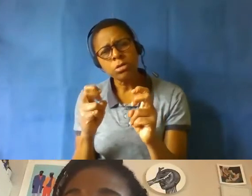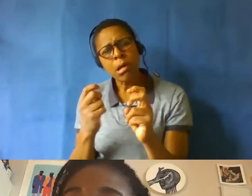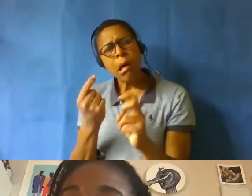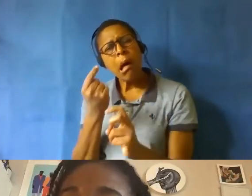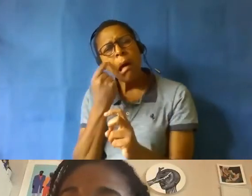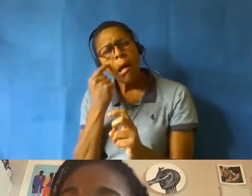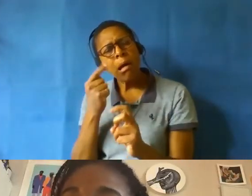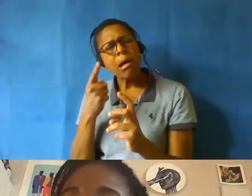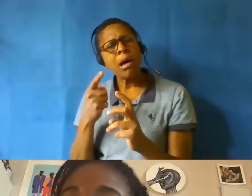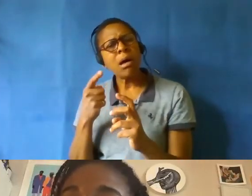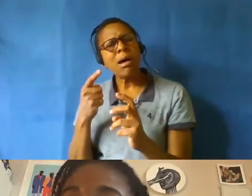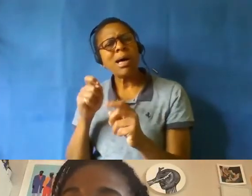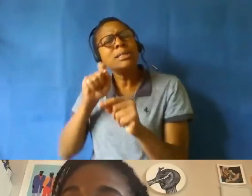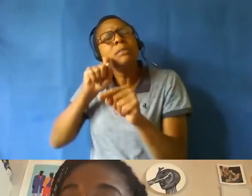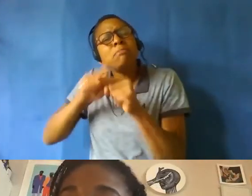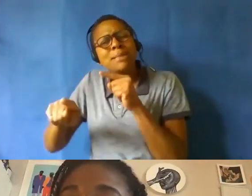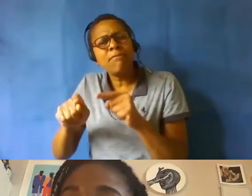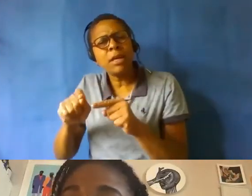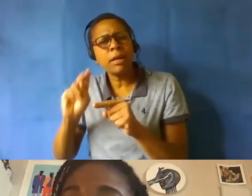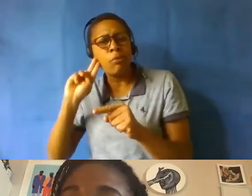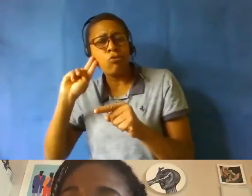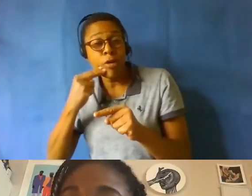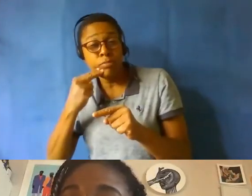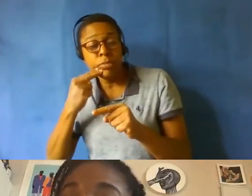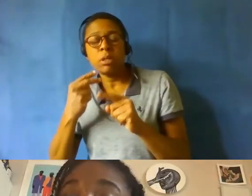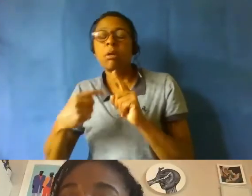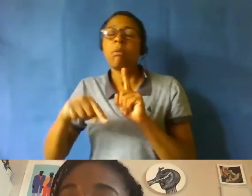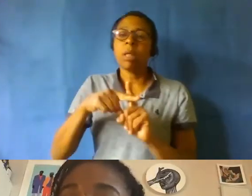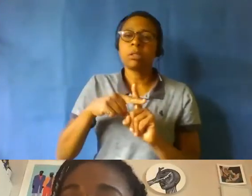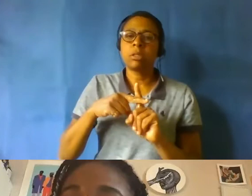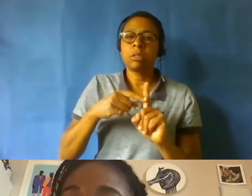expand more about how the very structure of the media and its related structures